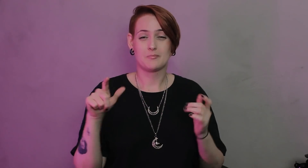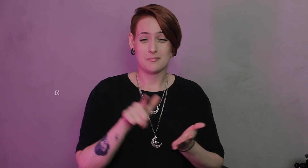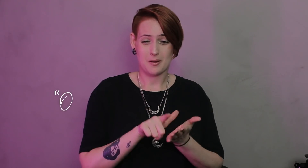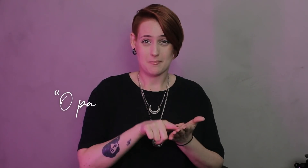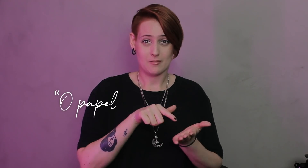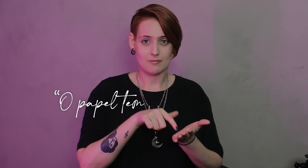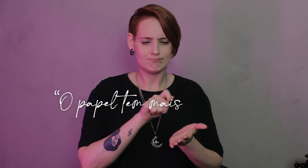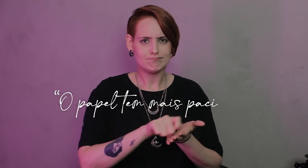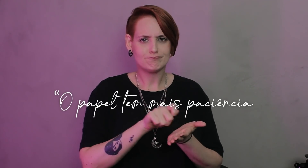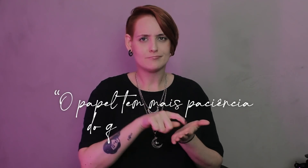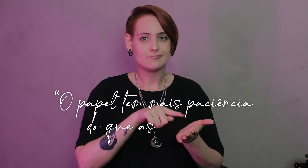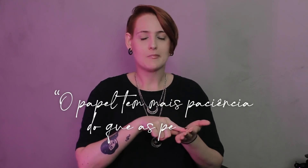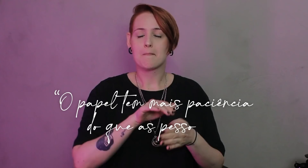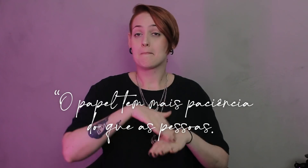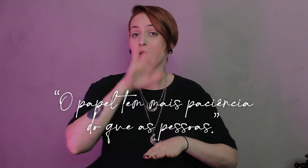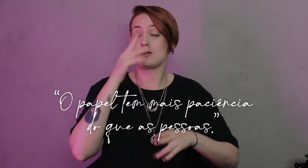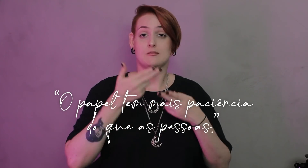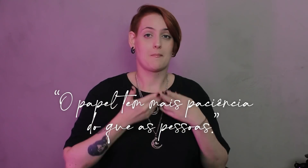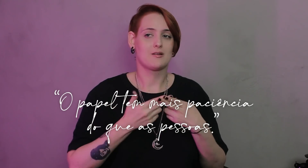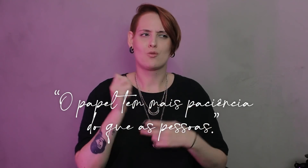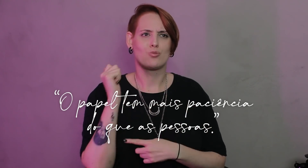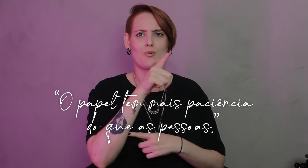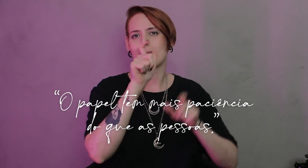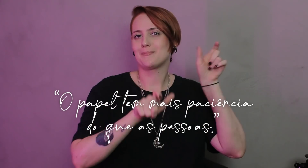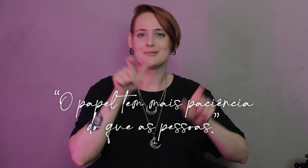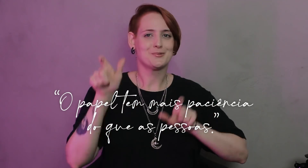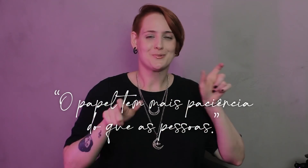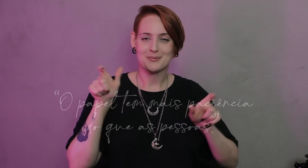“Paper has more patience than people.”